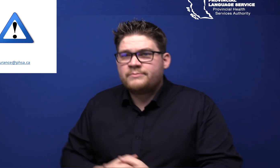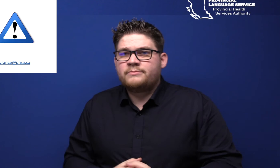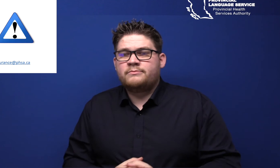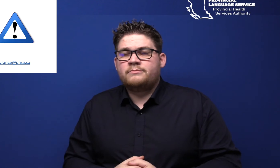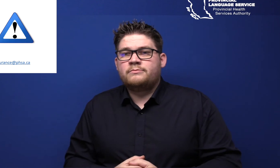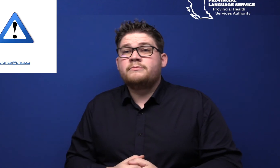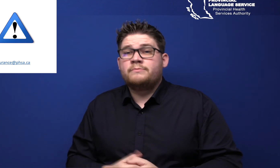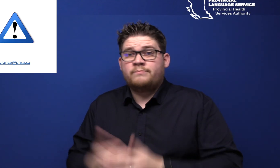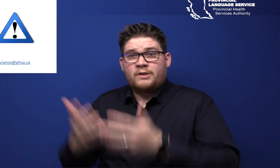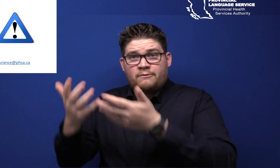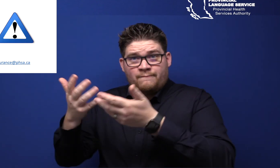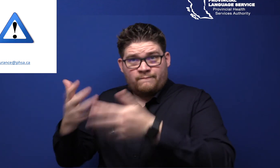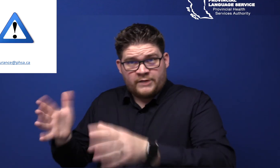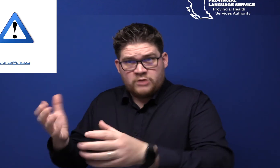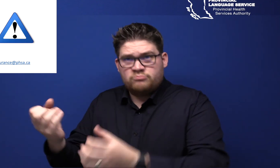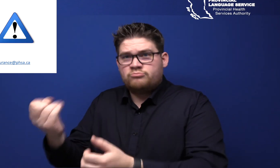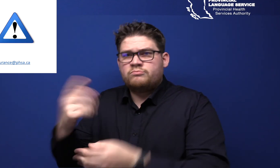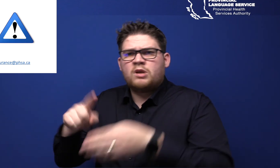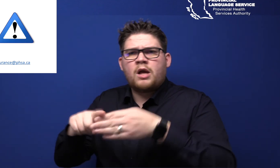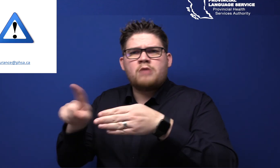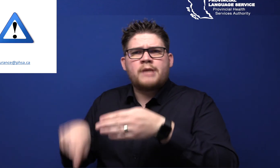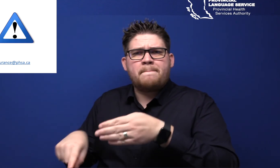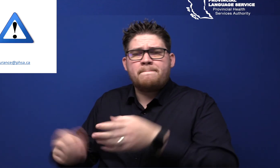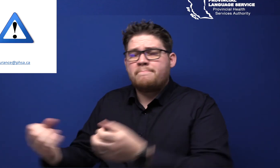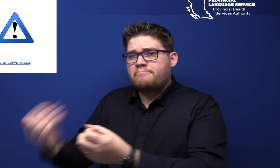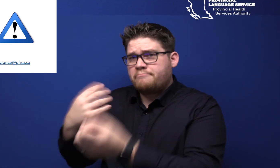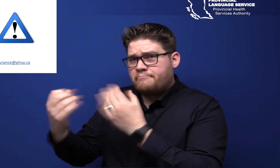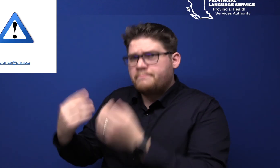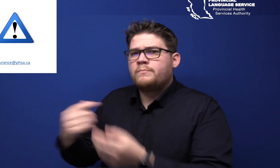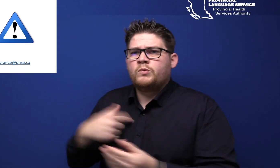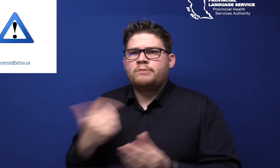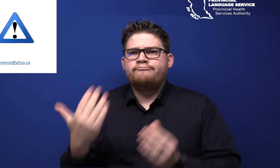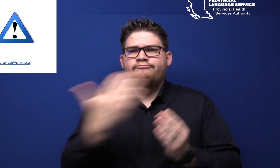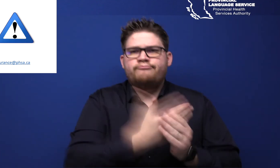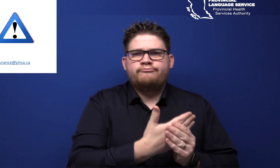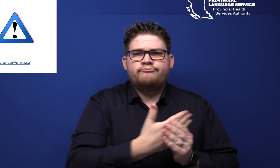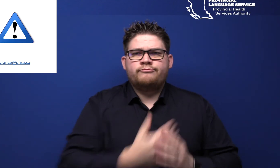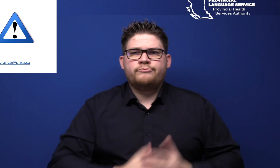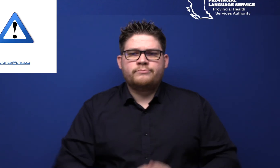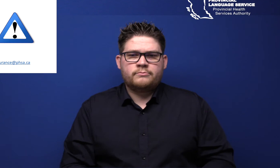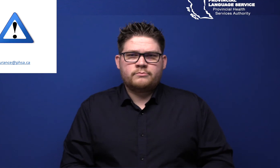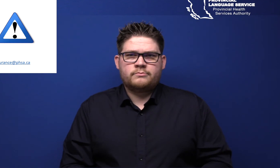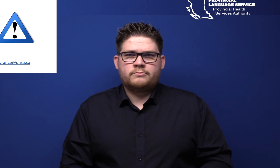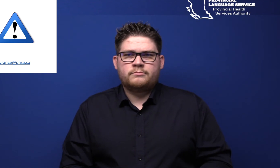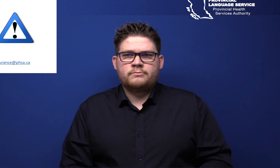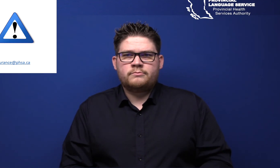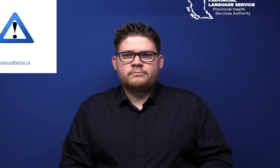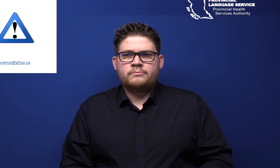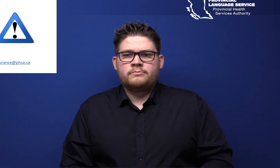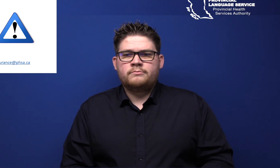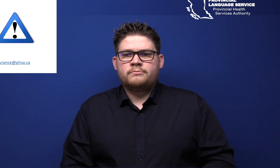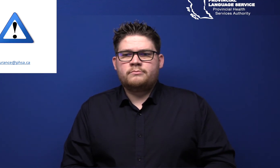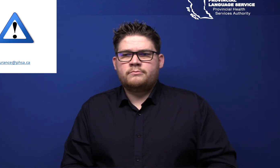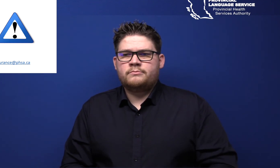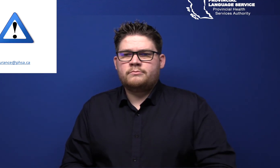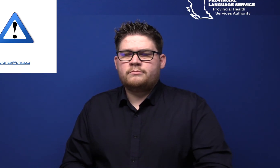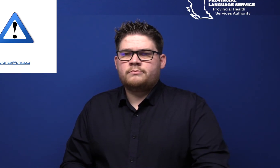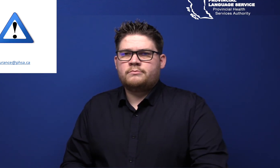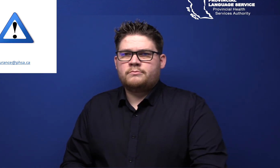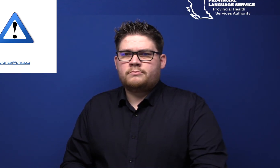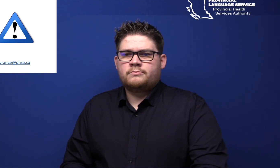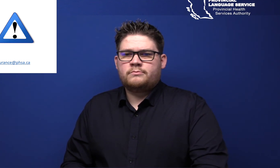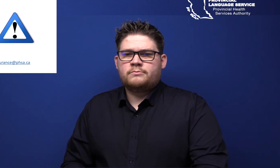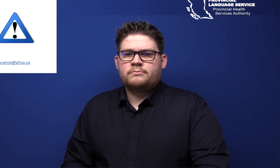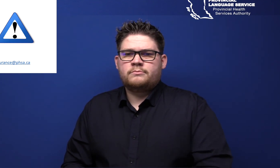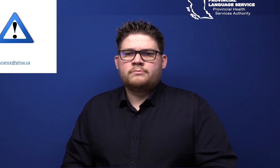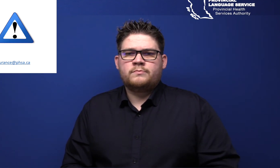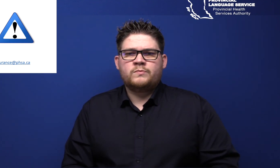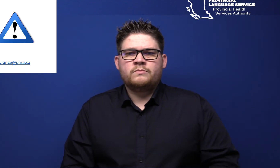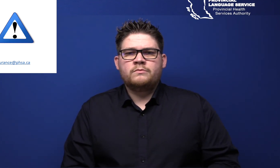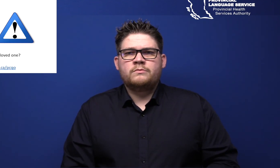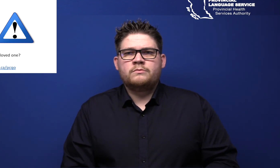AGENCY WILL DO THE INVESTIGATION OF THE SITUATION. AND WHEN THAT IS COMPLETED, THEY WILL PROVIDE THE OUTCOME TO BE FILED AT PLS.